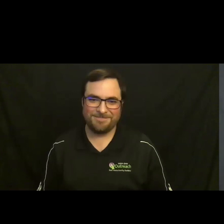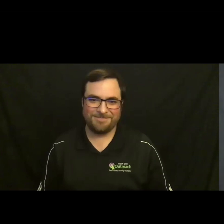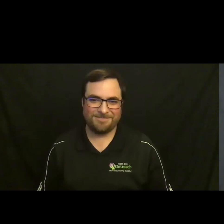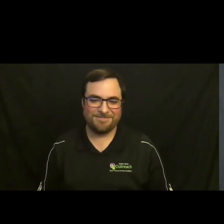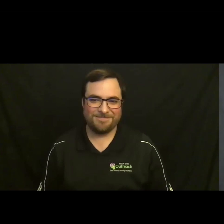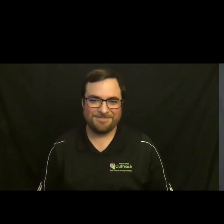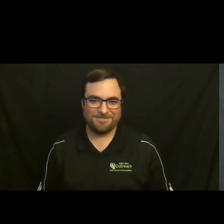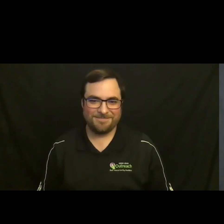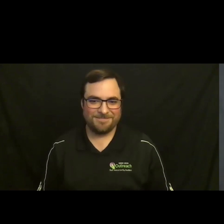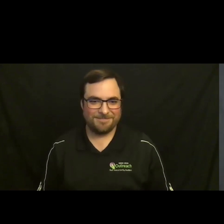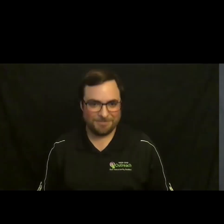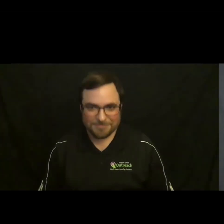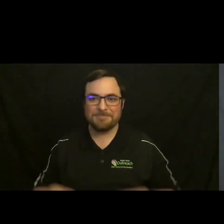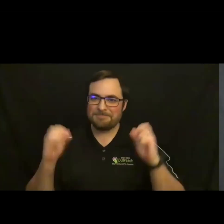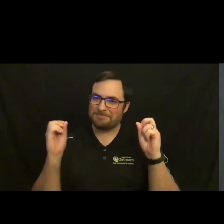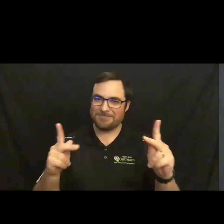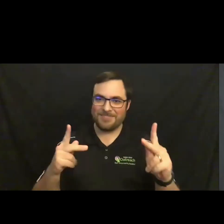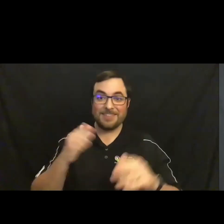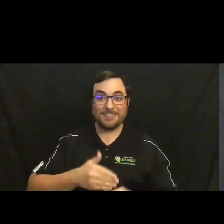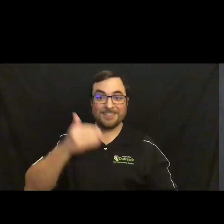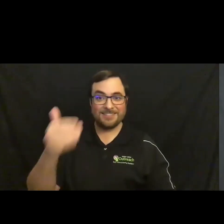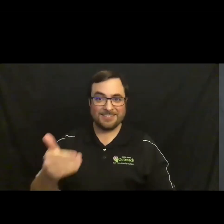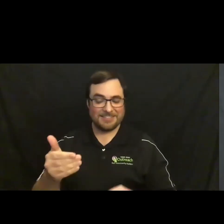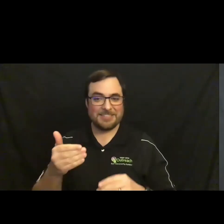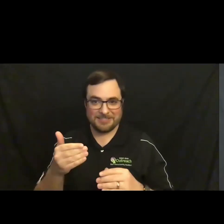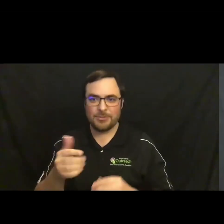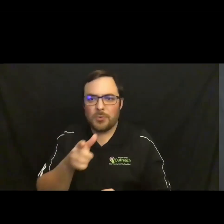Jen: Next up we have Sid.